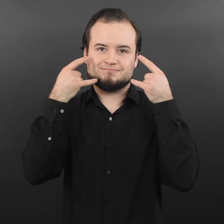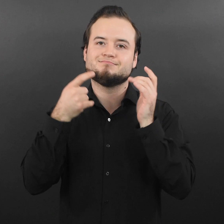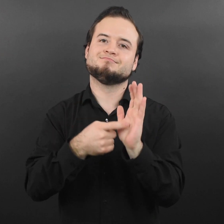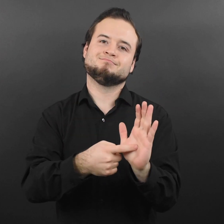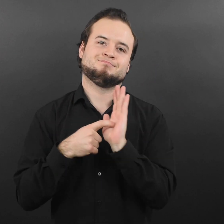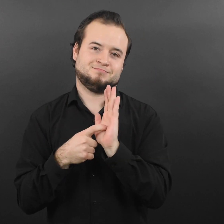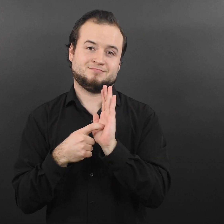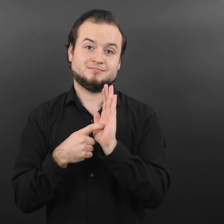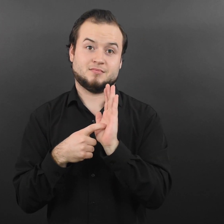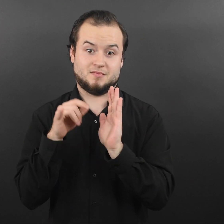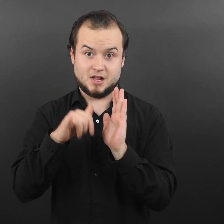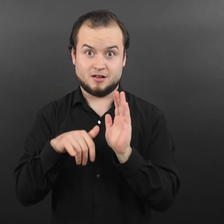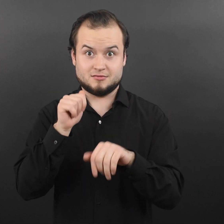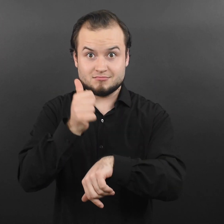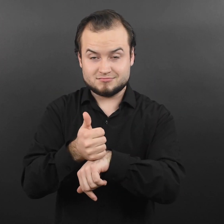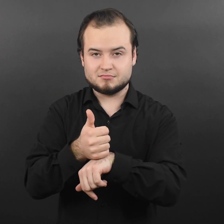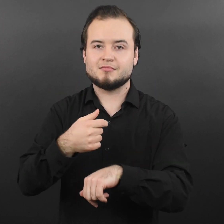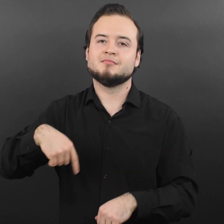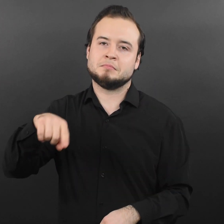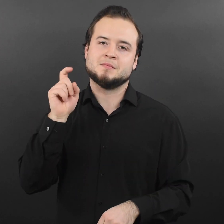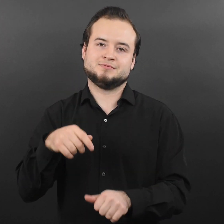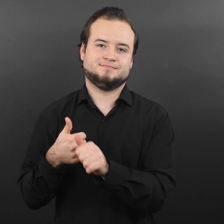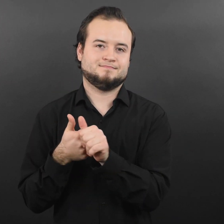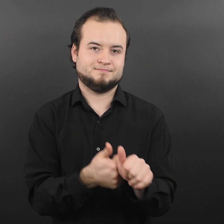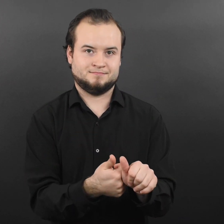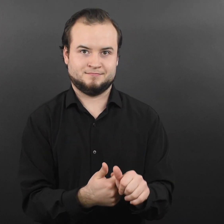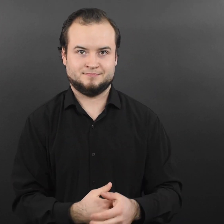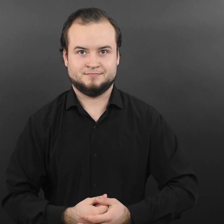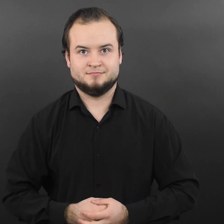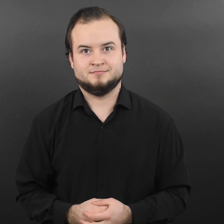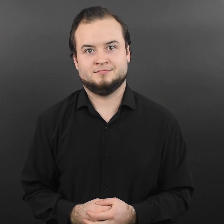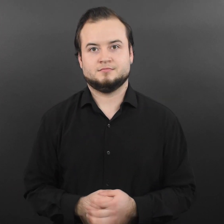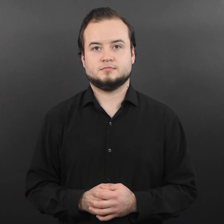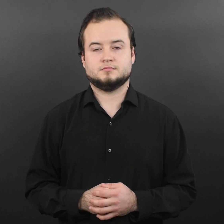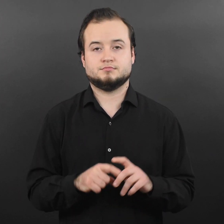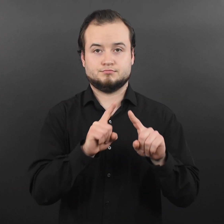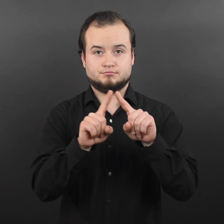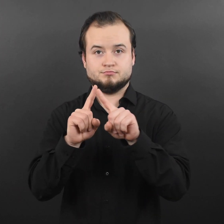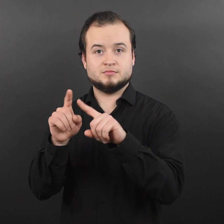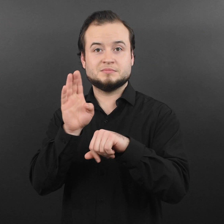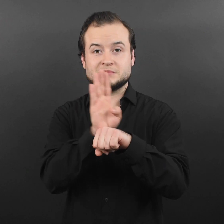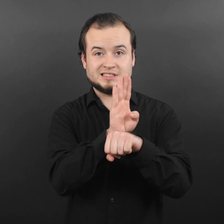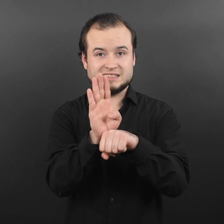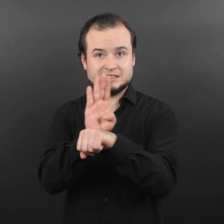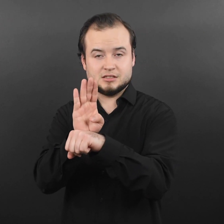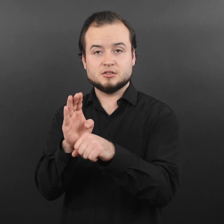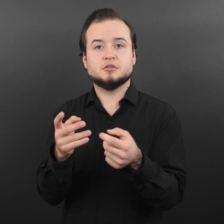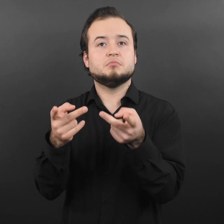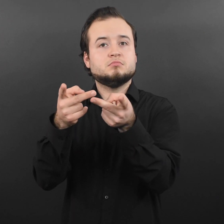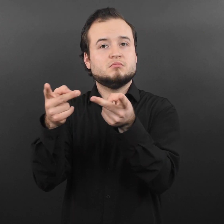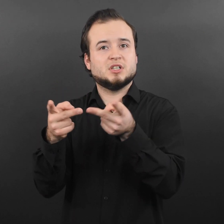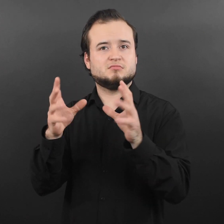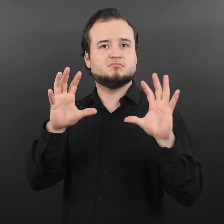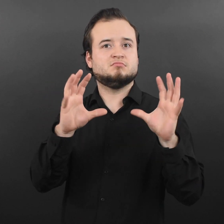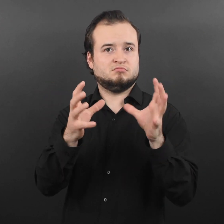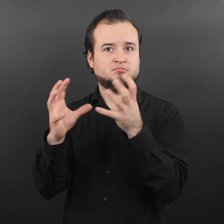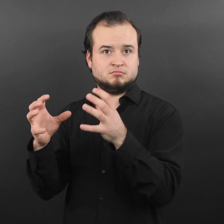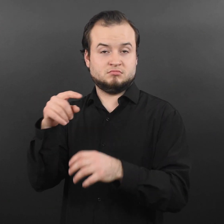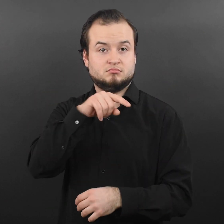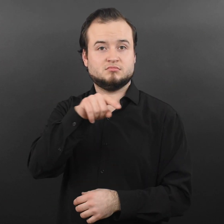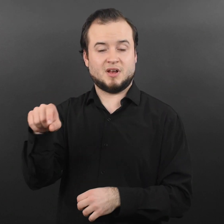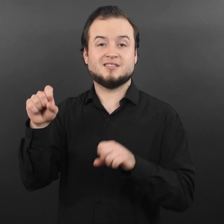and those requirements must be followed. • Businesses and entities can also set their